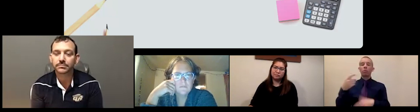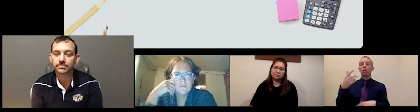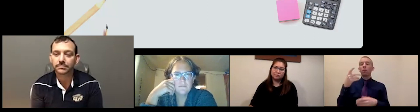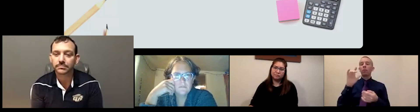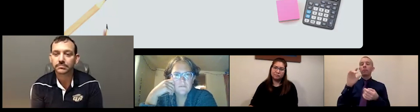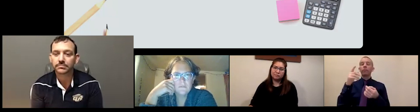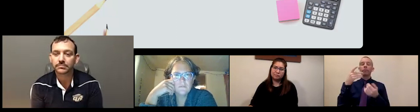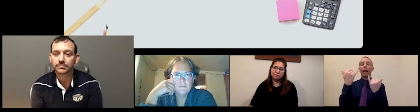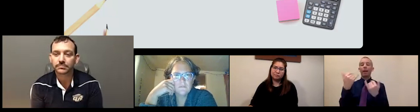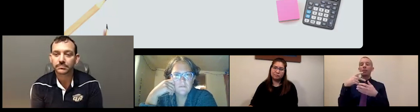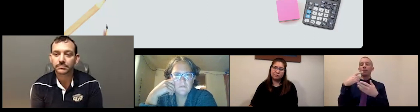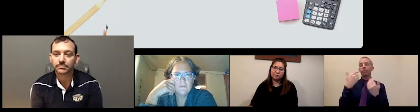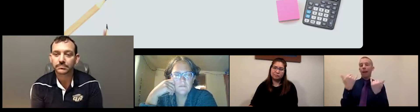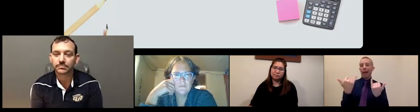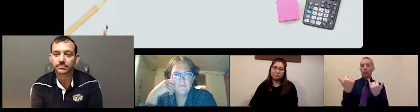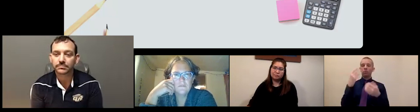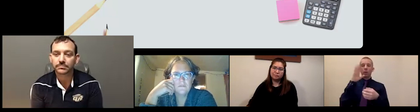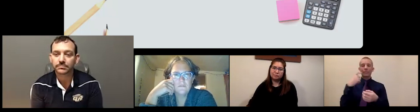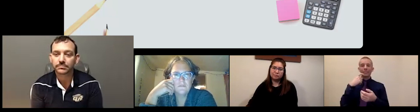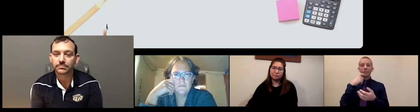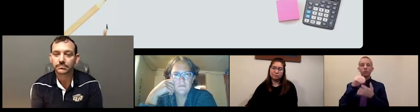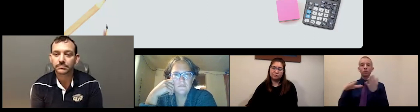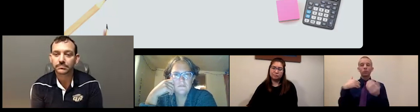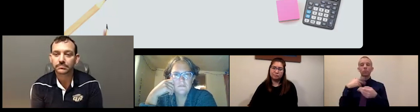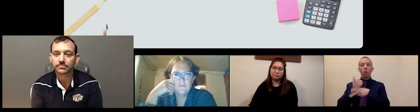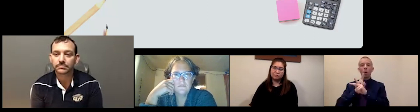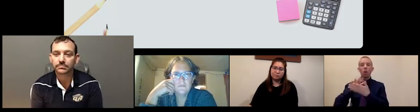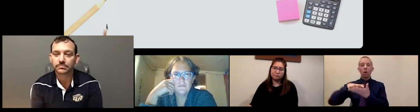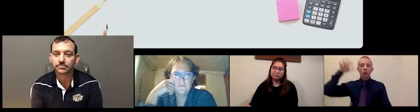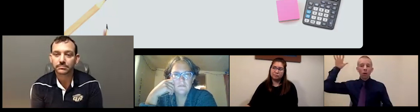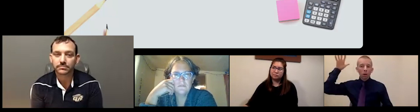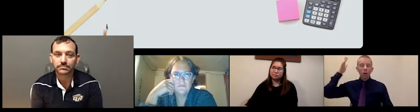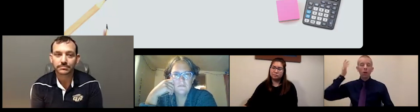Now, dentist students have many loans.